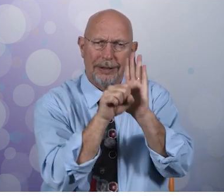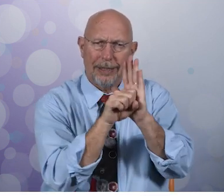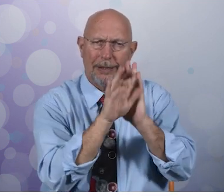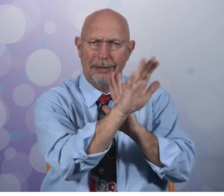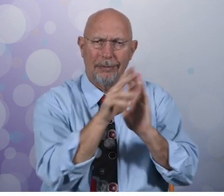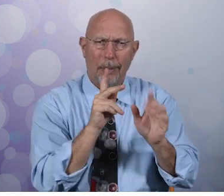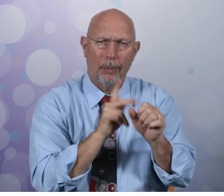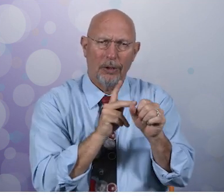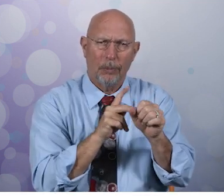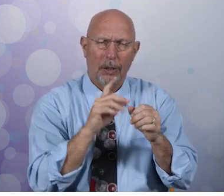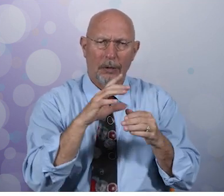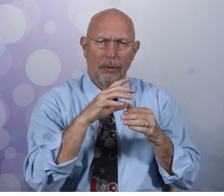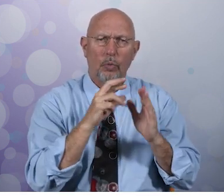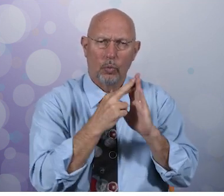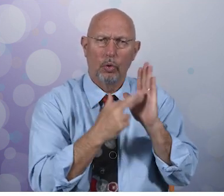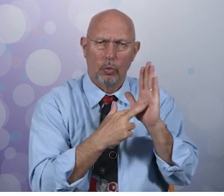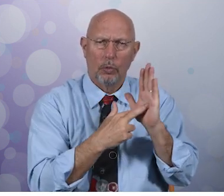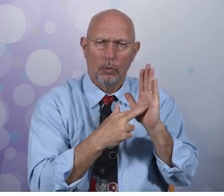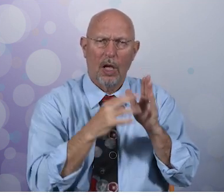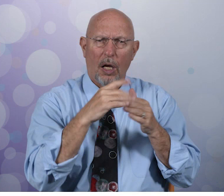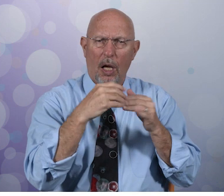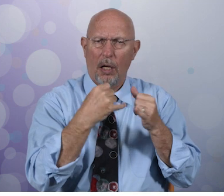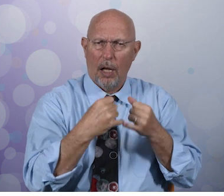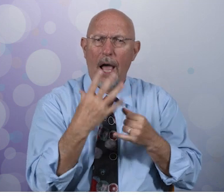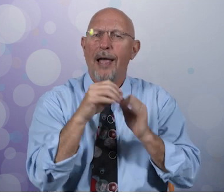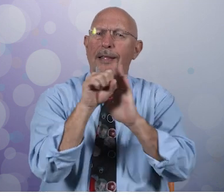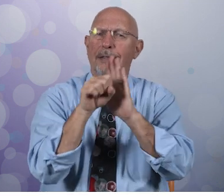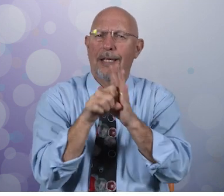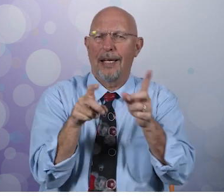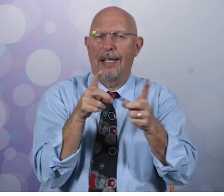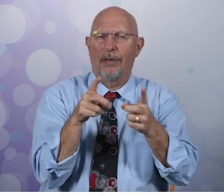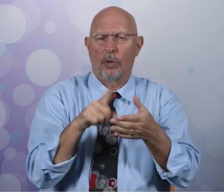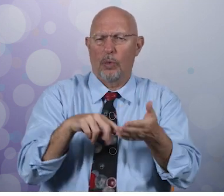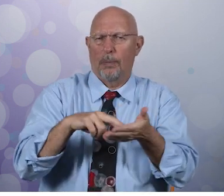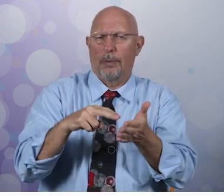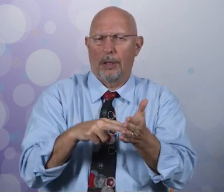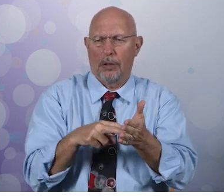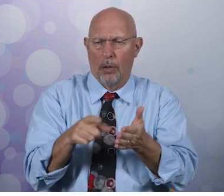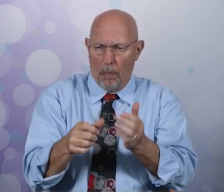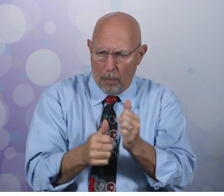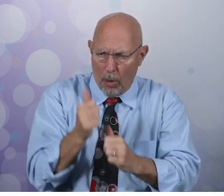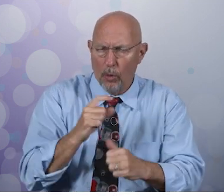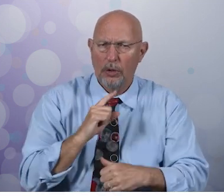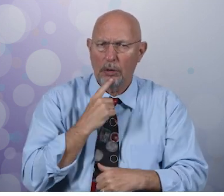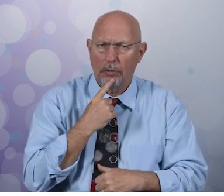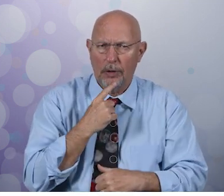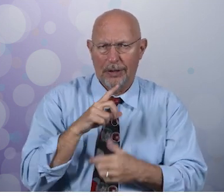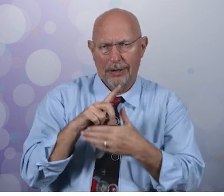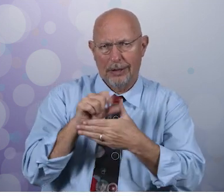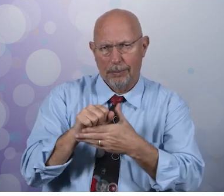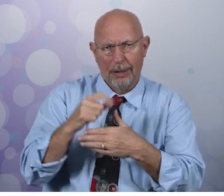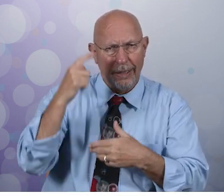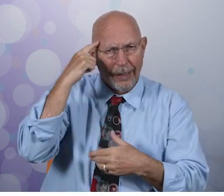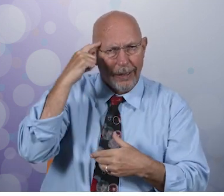guidelines and the state's definition of a student with the most significant cognitive disability.